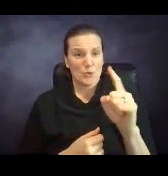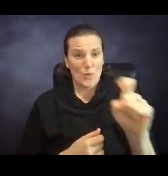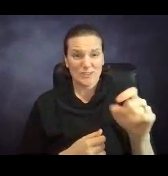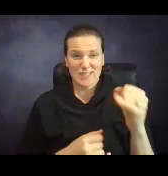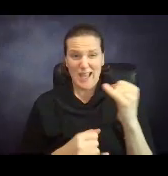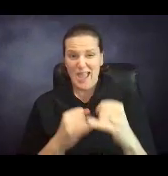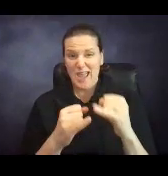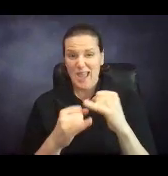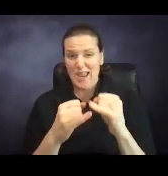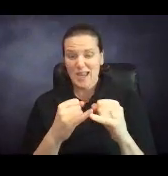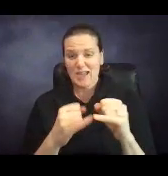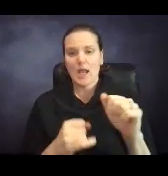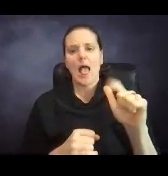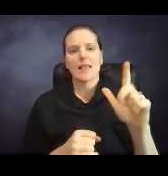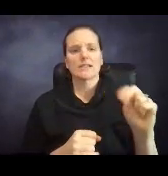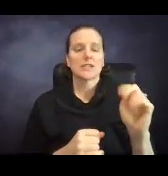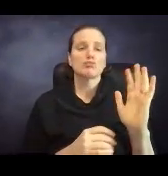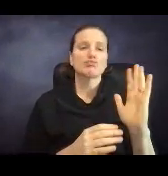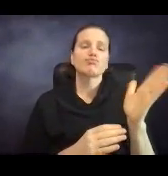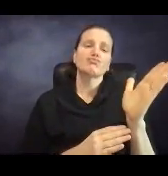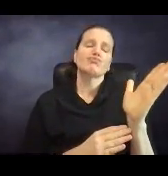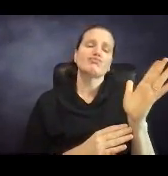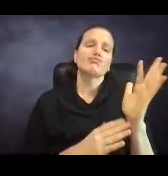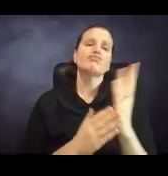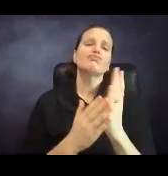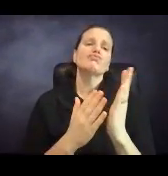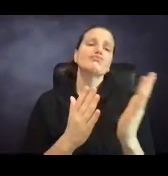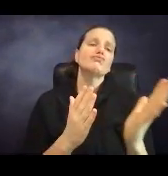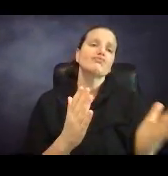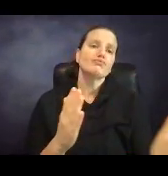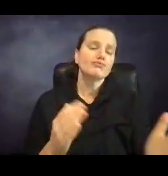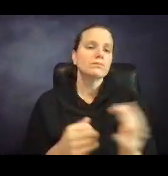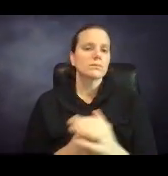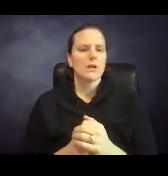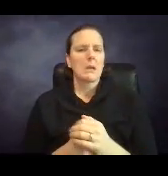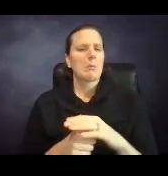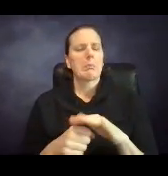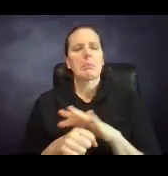that Alison can get through her material and there should be plenty of time for questions.